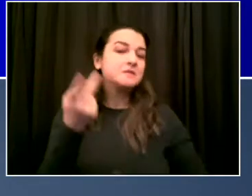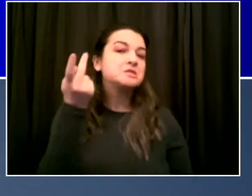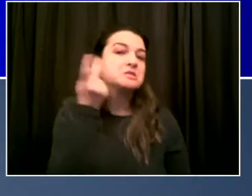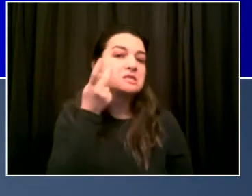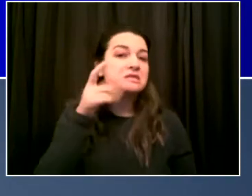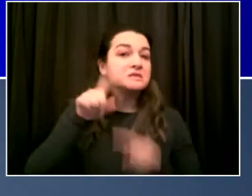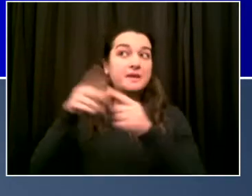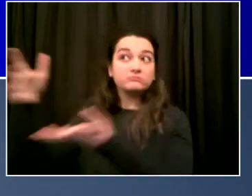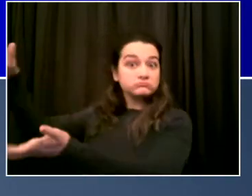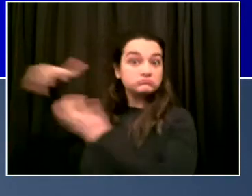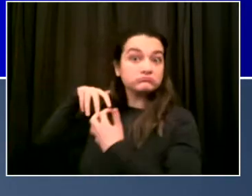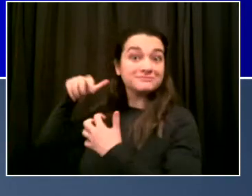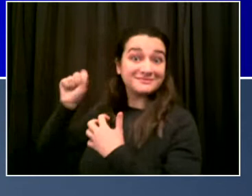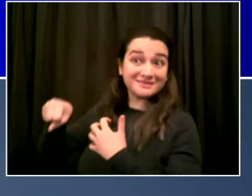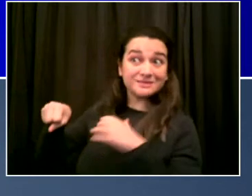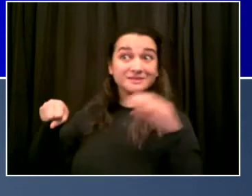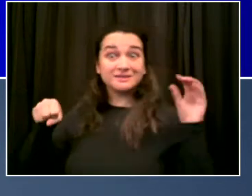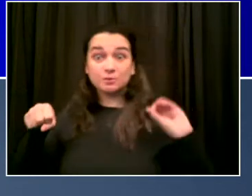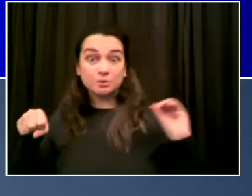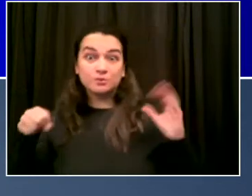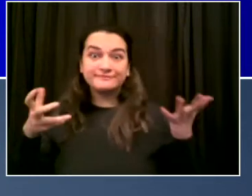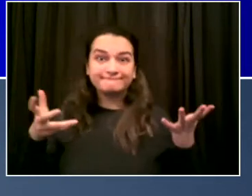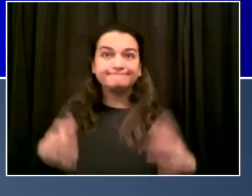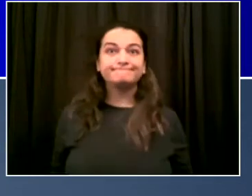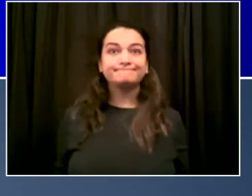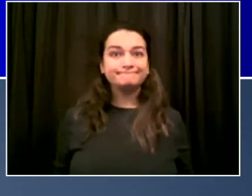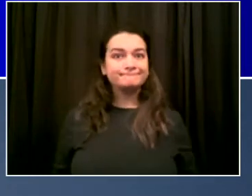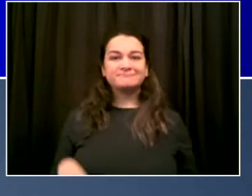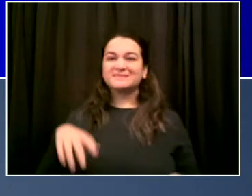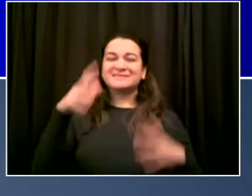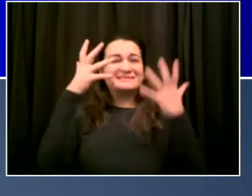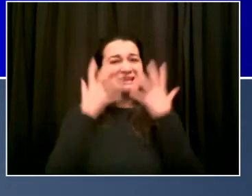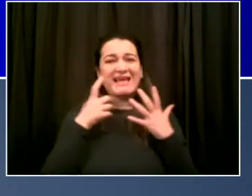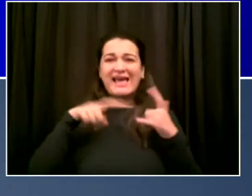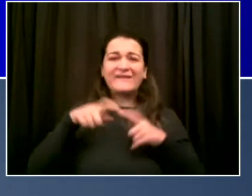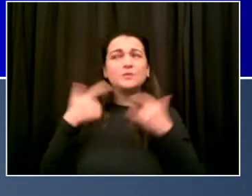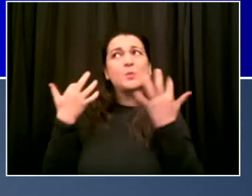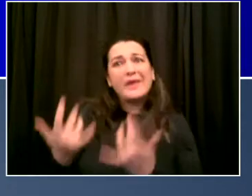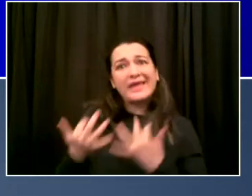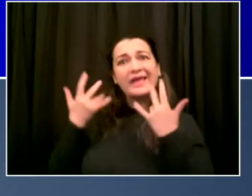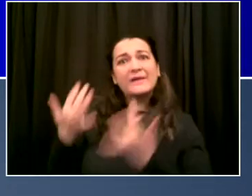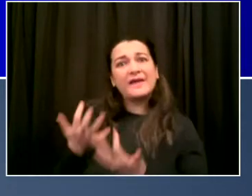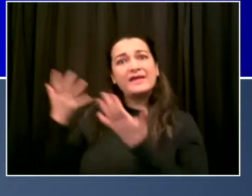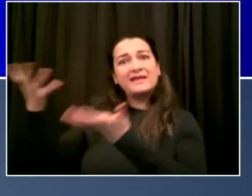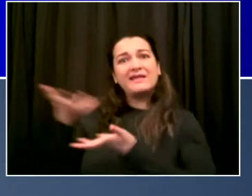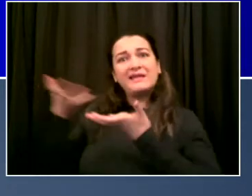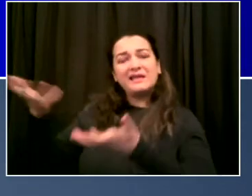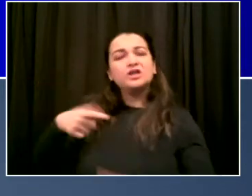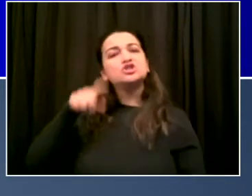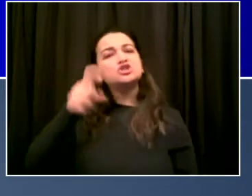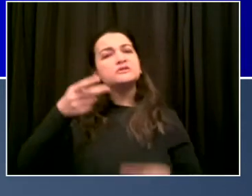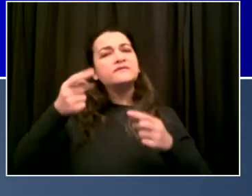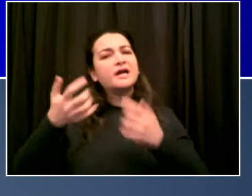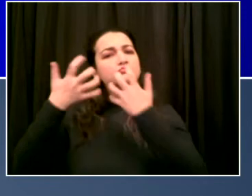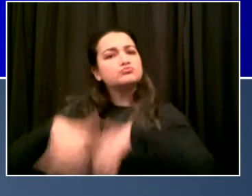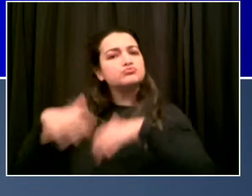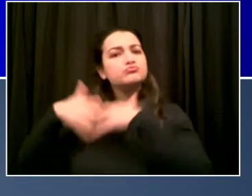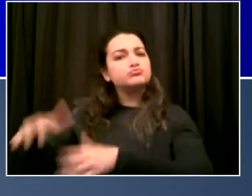RESUPPLIED UNTIL NEXT T TUDAESY Y WHICH MEANS FOR MANY OF OUR SITES WE CAN'T VACCINATE AGAIN UNTIL THE DAY AFTER, NEXT